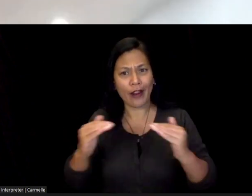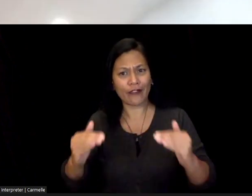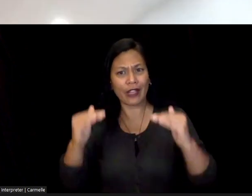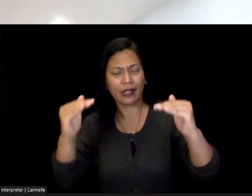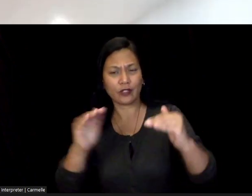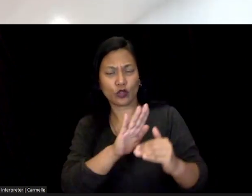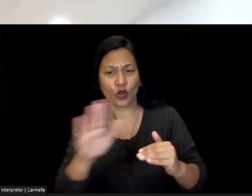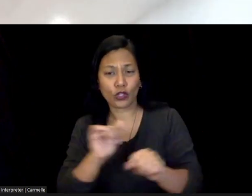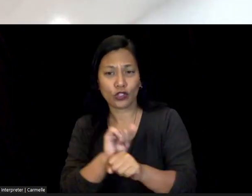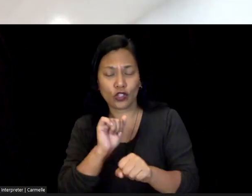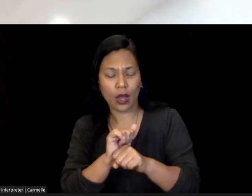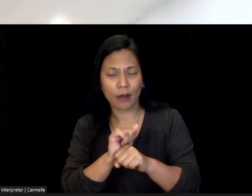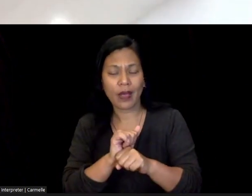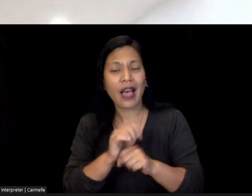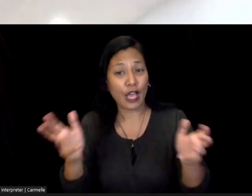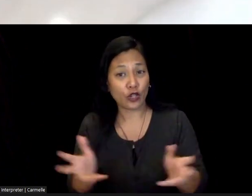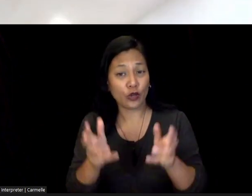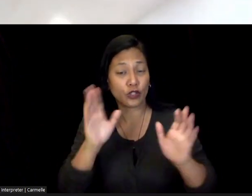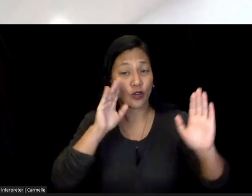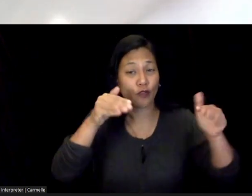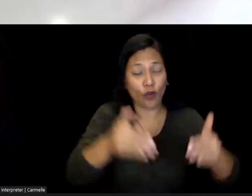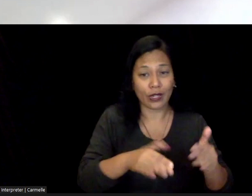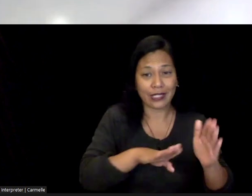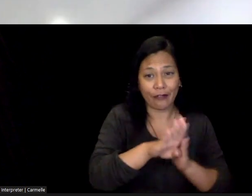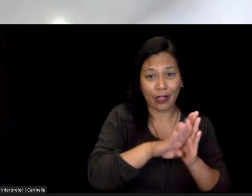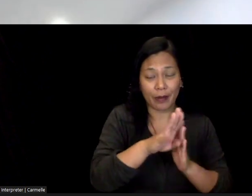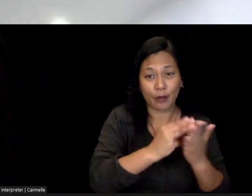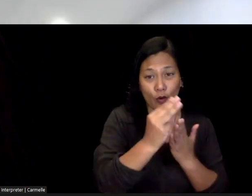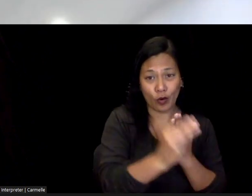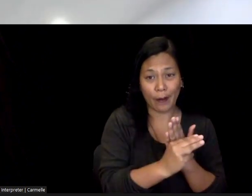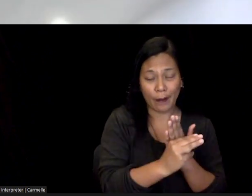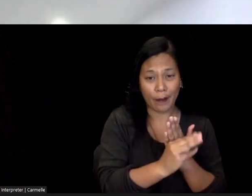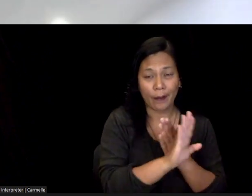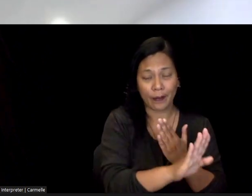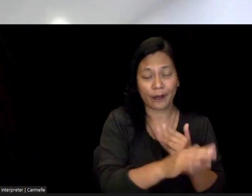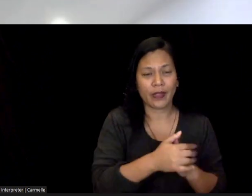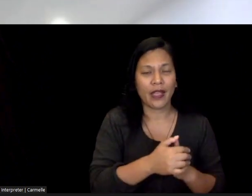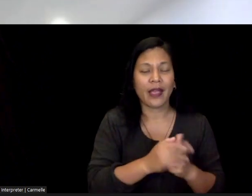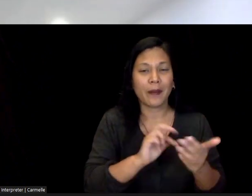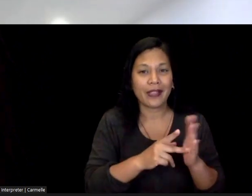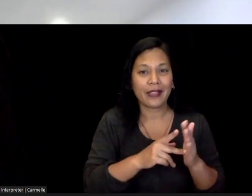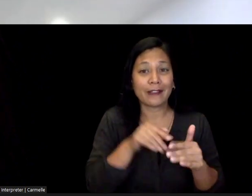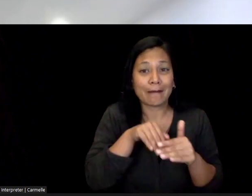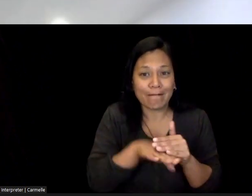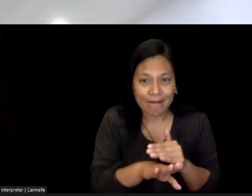I would say focus on those development type, that type of programs, just to give yourself an easier shot